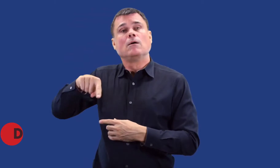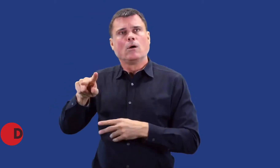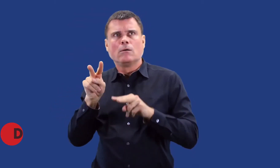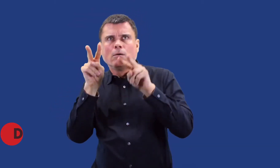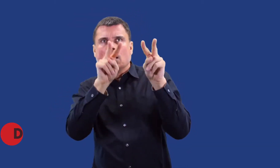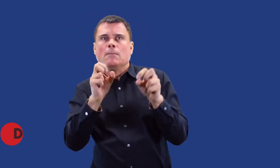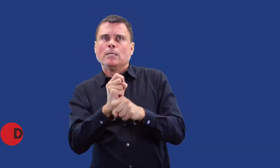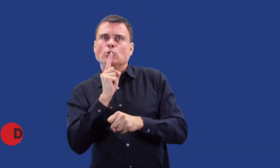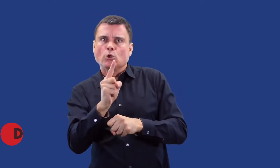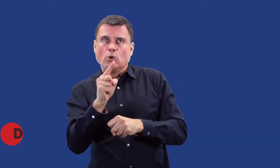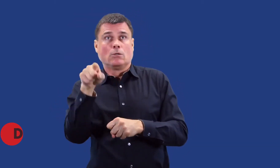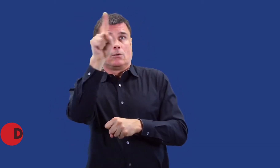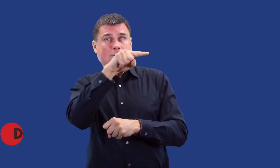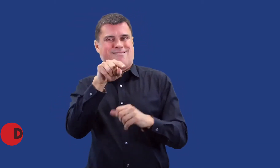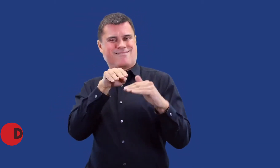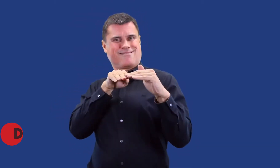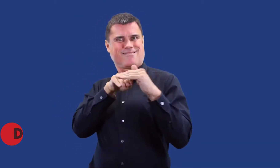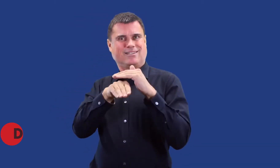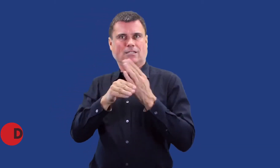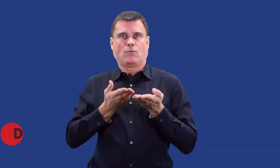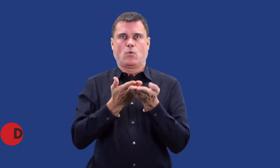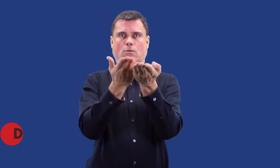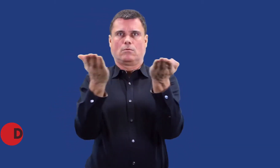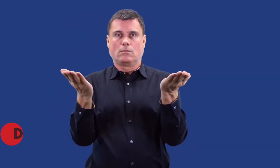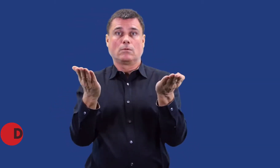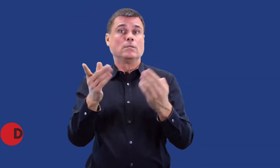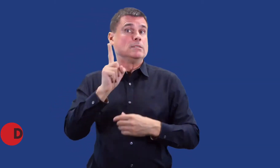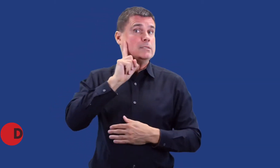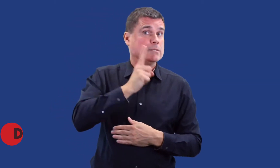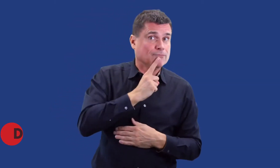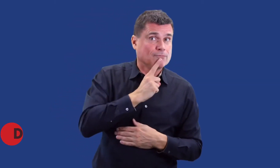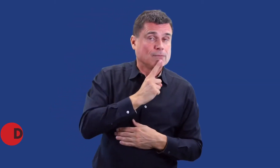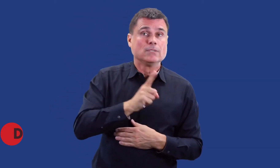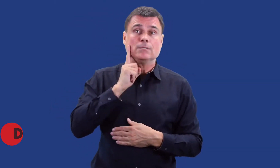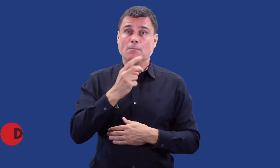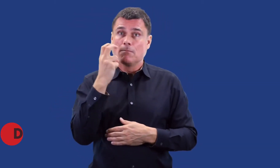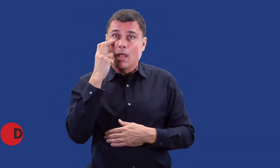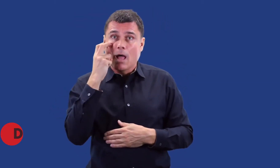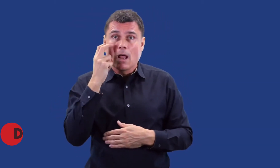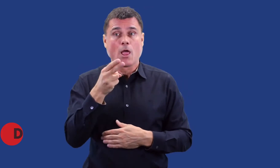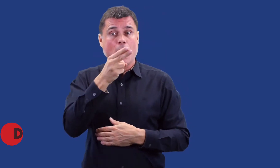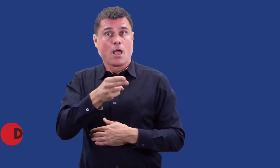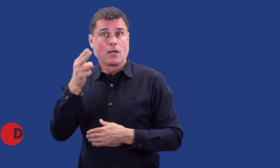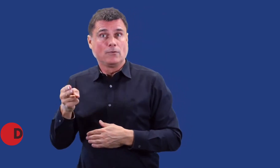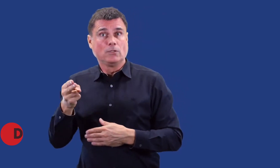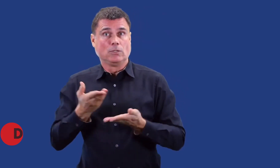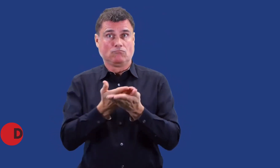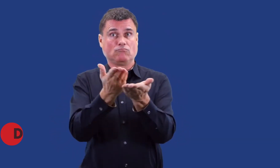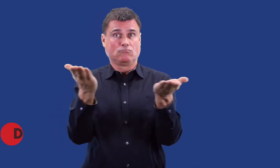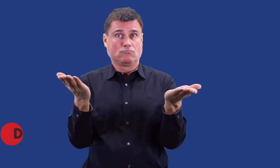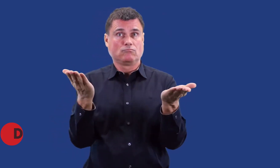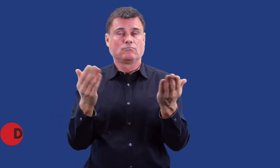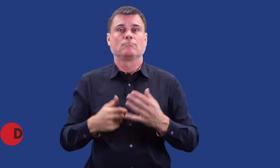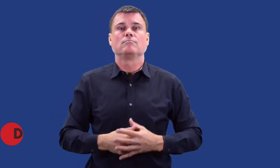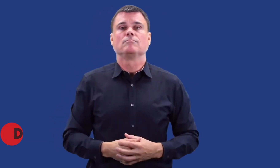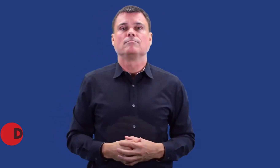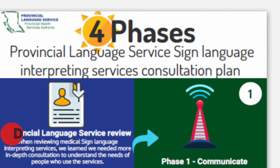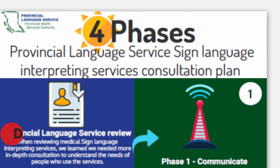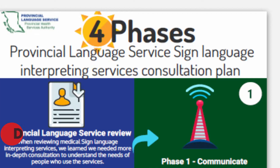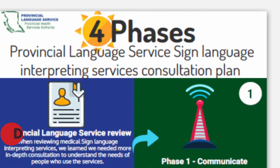to make sure that it is accessible to Deaf, Deaf-Blind and hard of hearing people